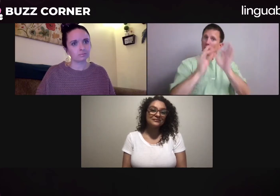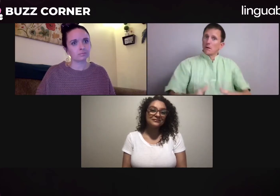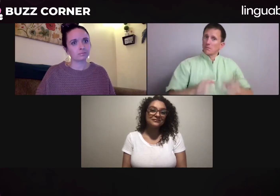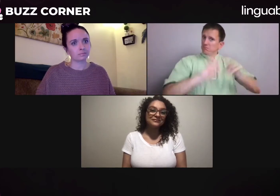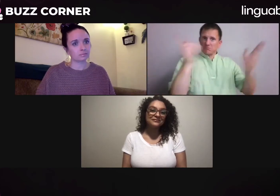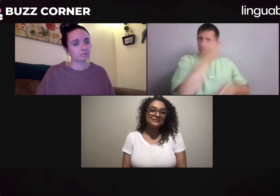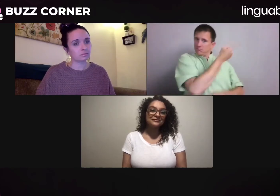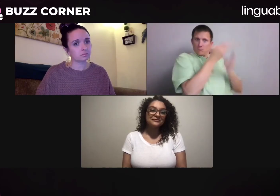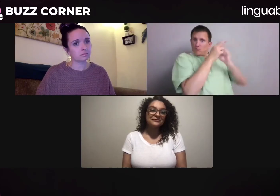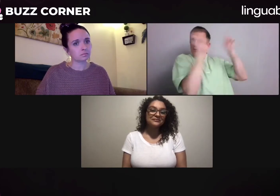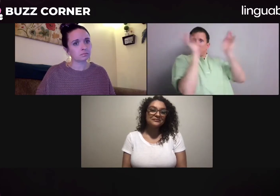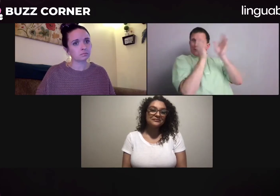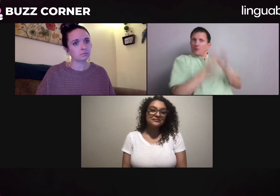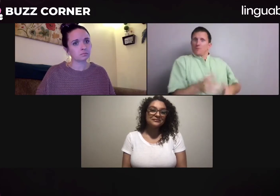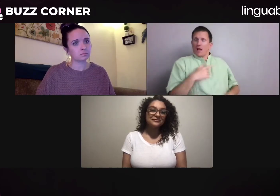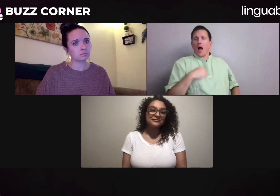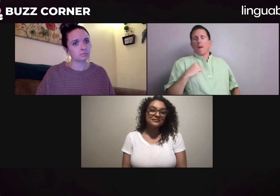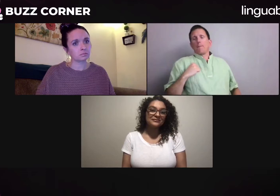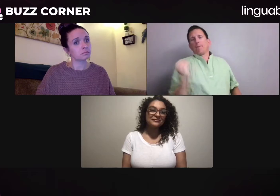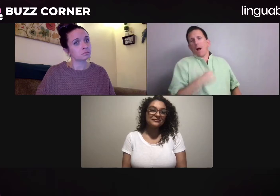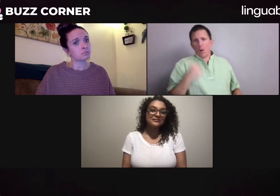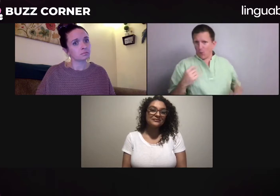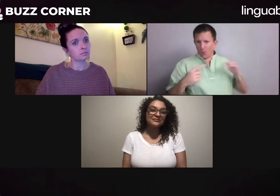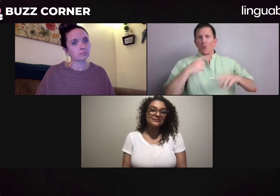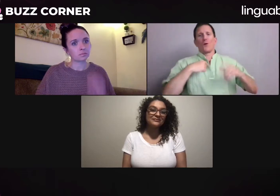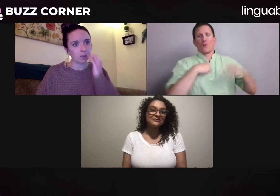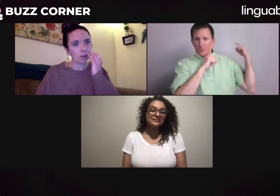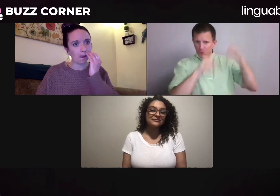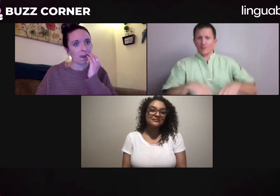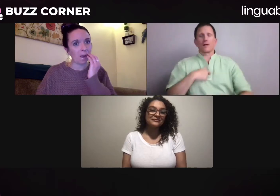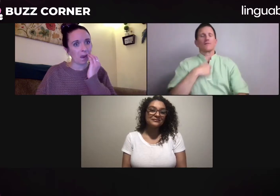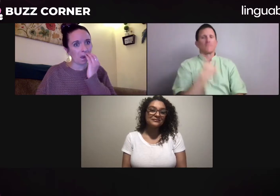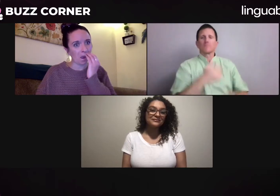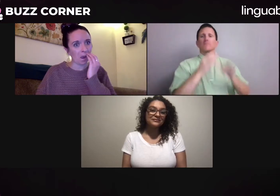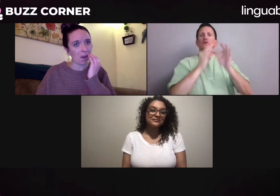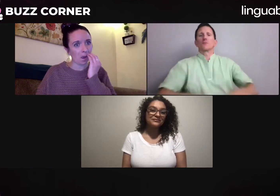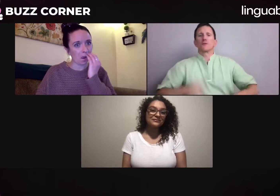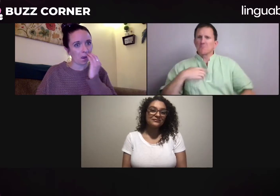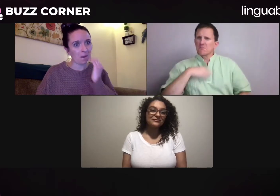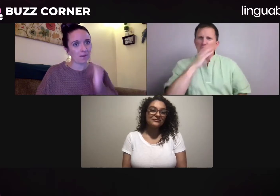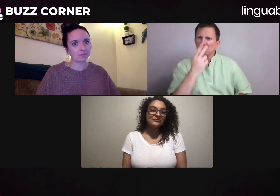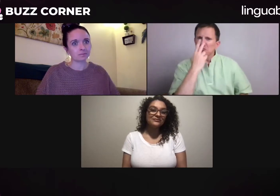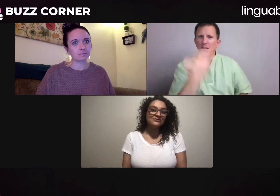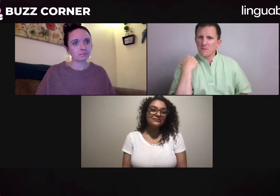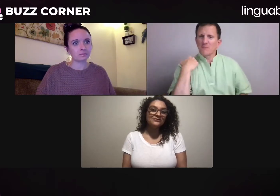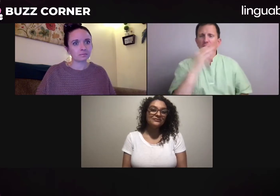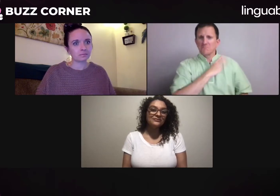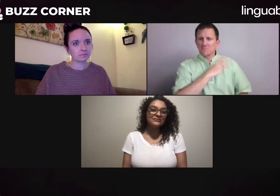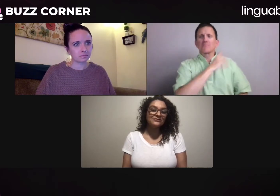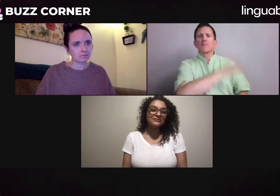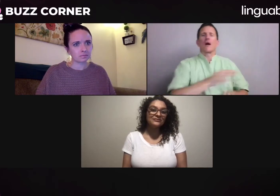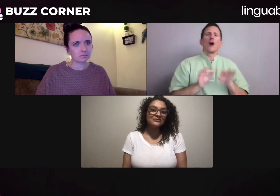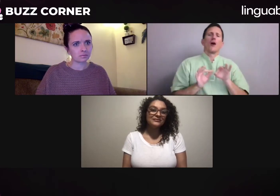and there was an interpreter ready for me, right there. And I was like, nice! So I went to the performance. I was watching the performance.